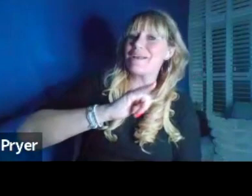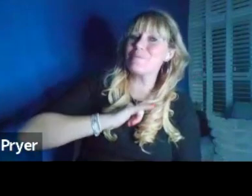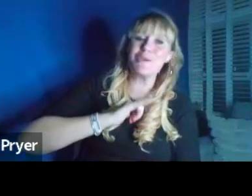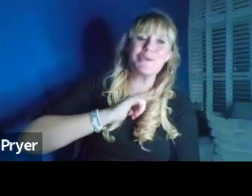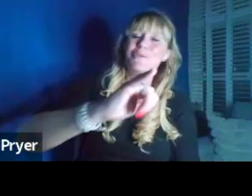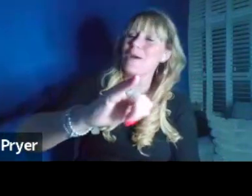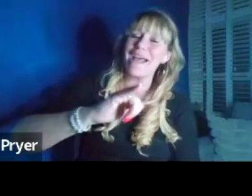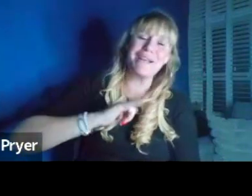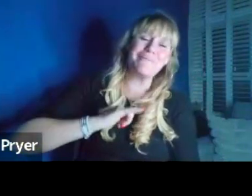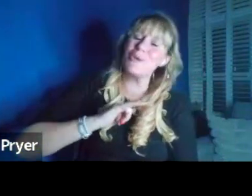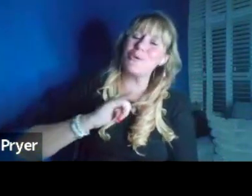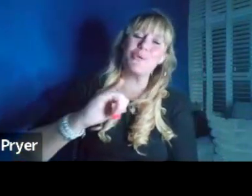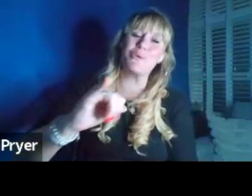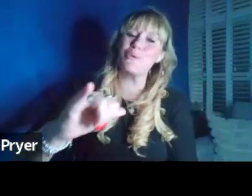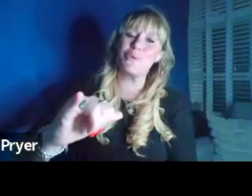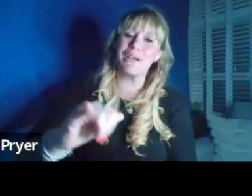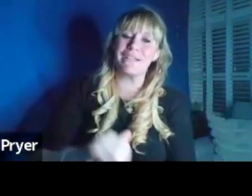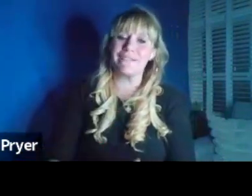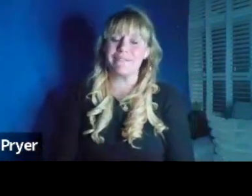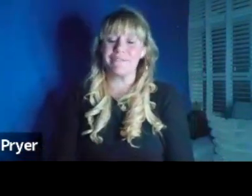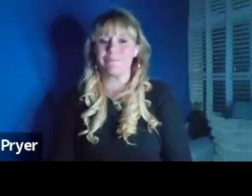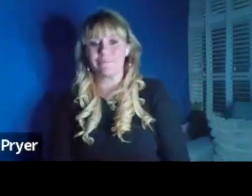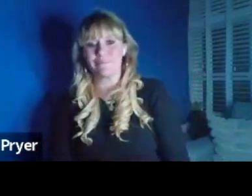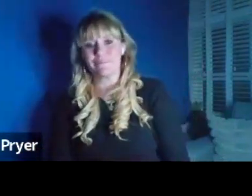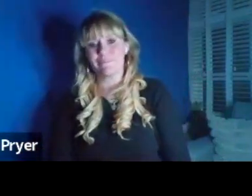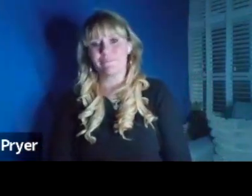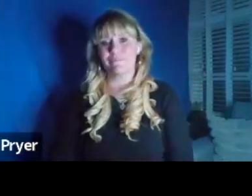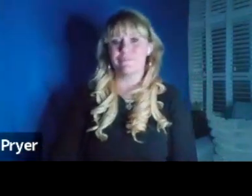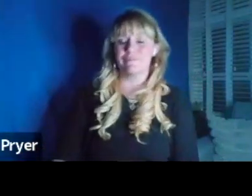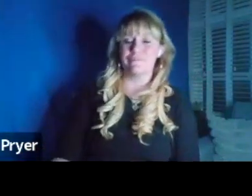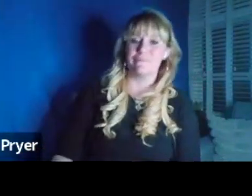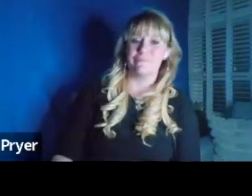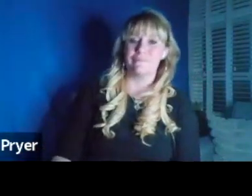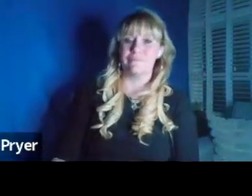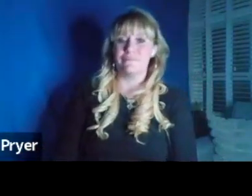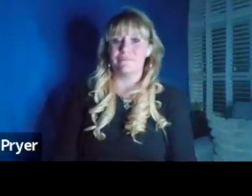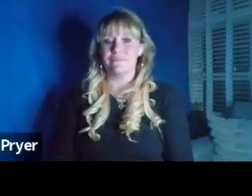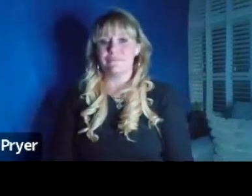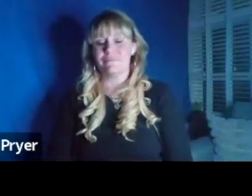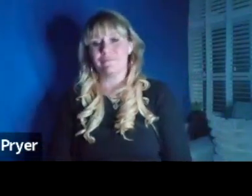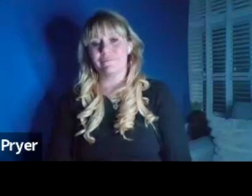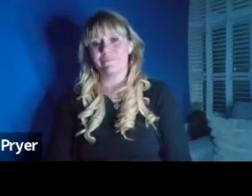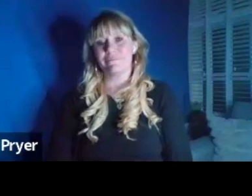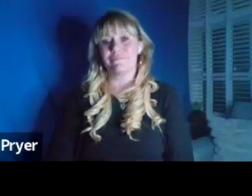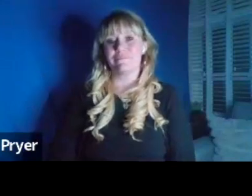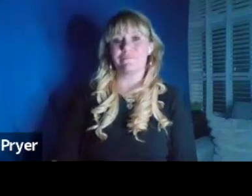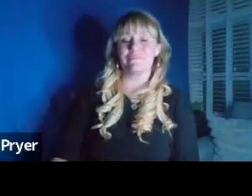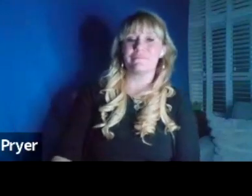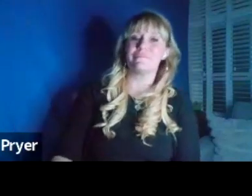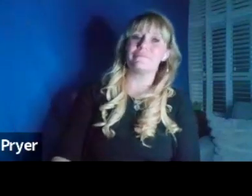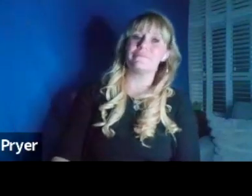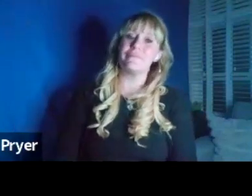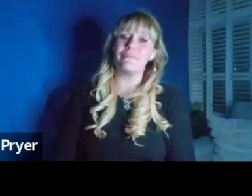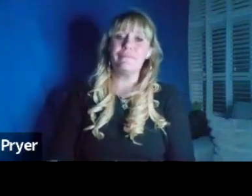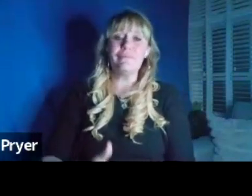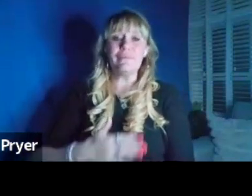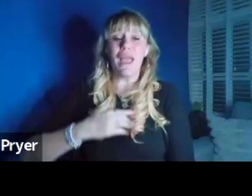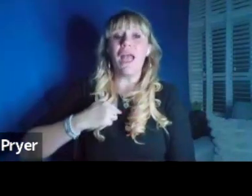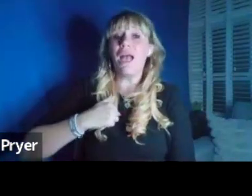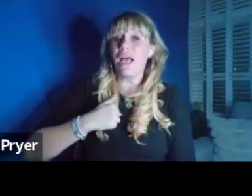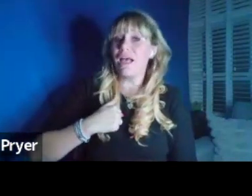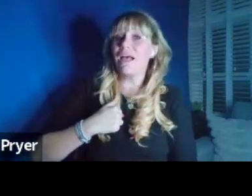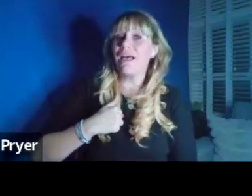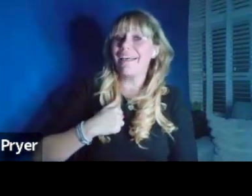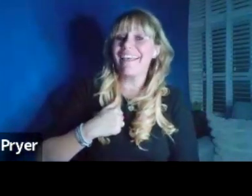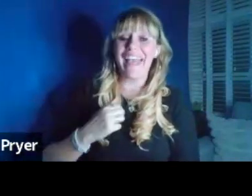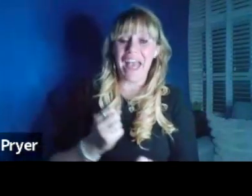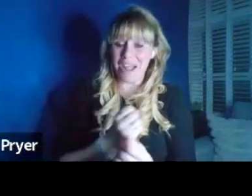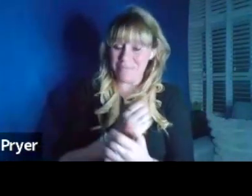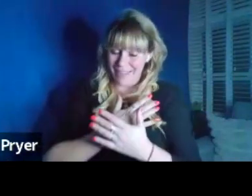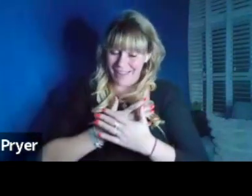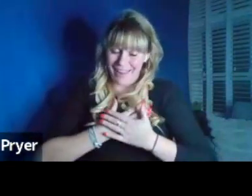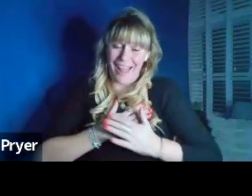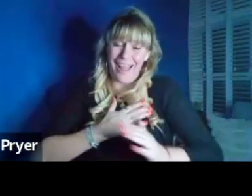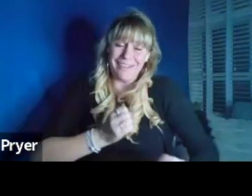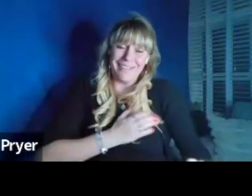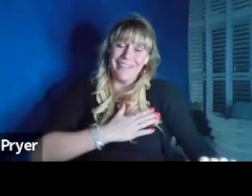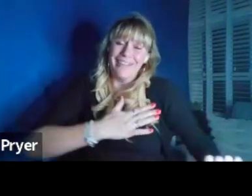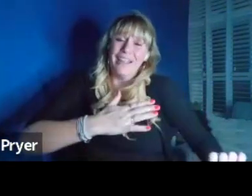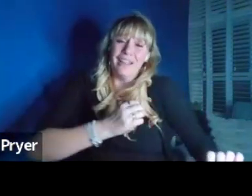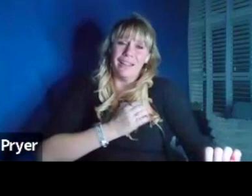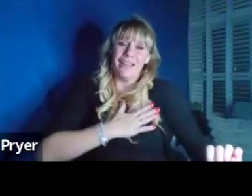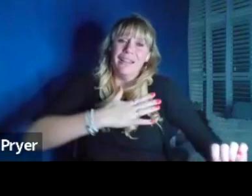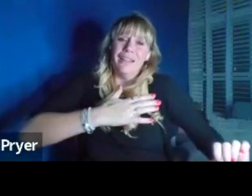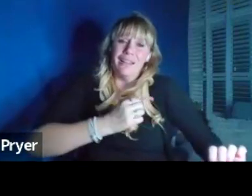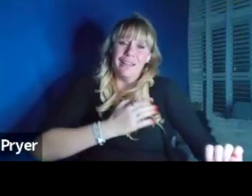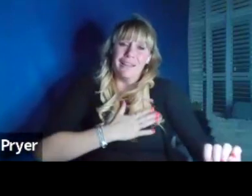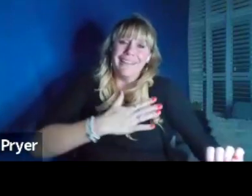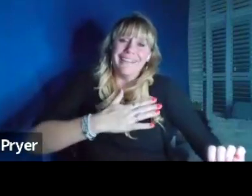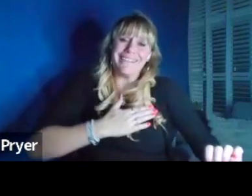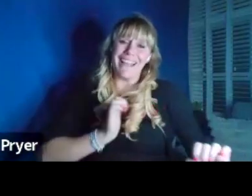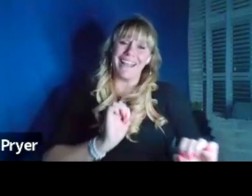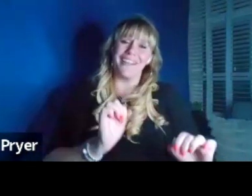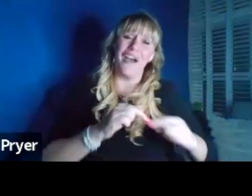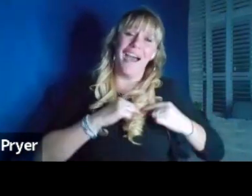I am the love that beats in your heart